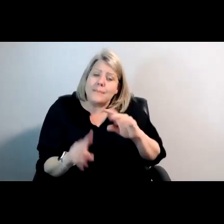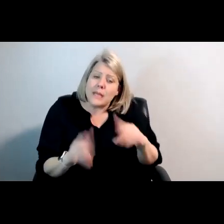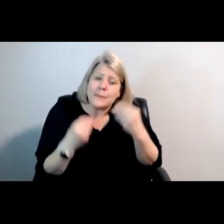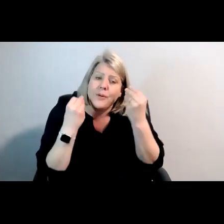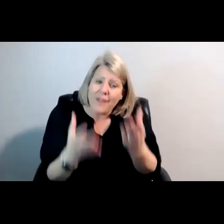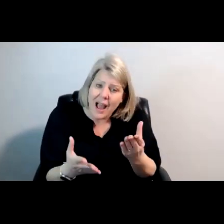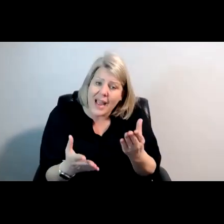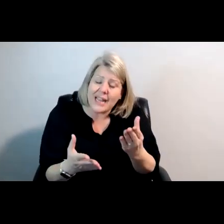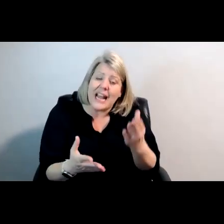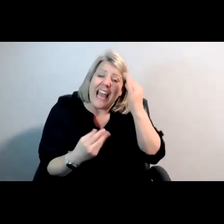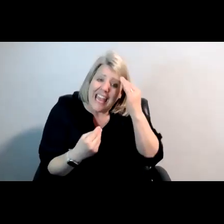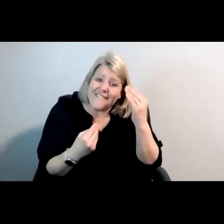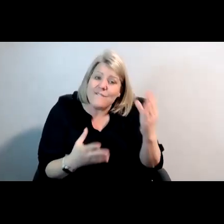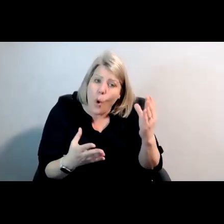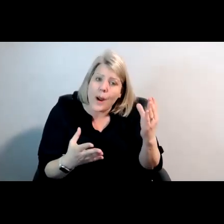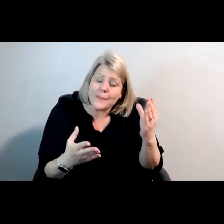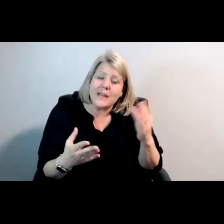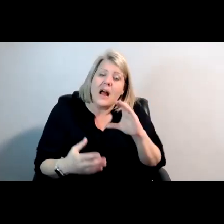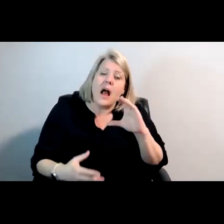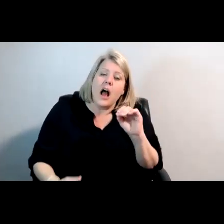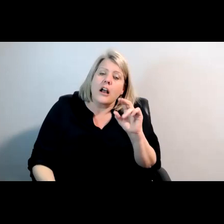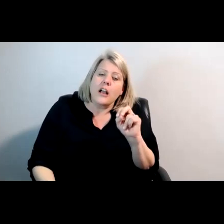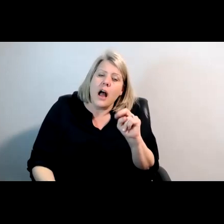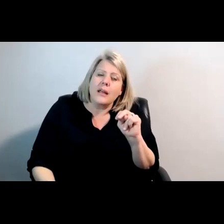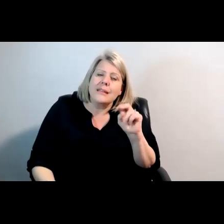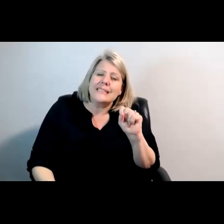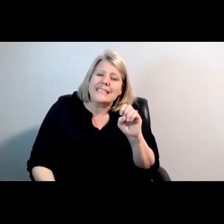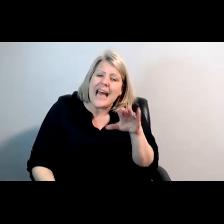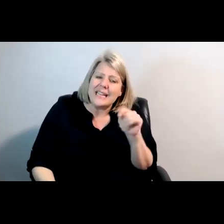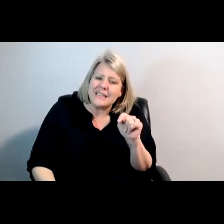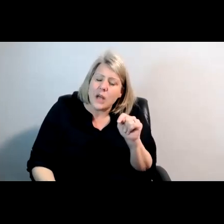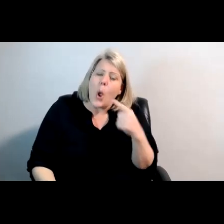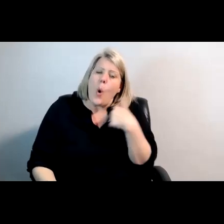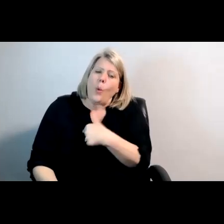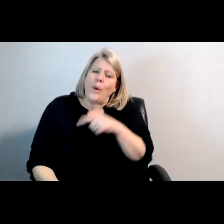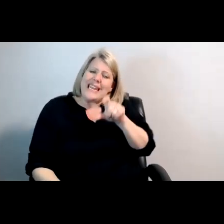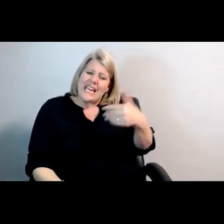but instead of thinking, oh, I don't think they understand. You really need to have reasons for why you don't think they understand.